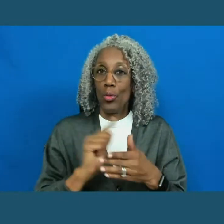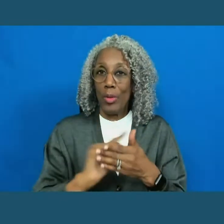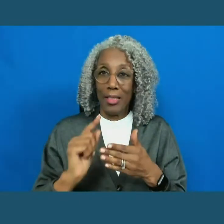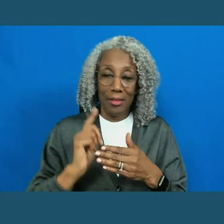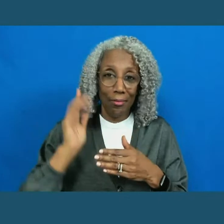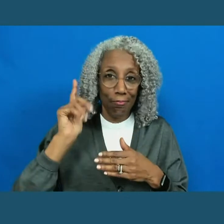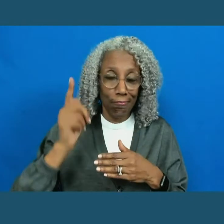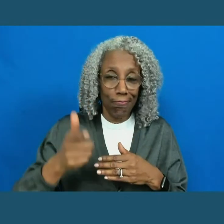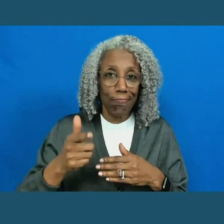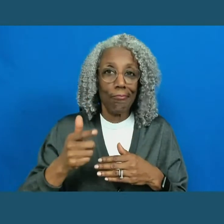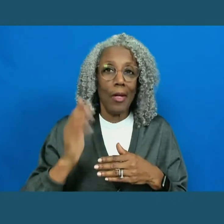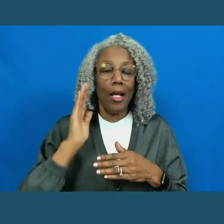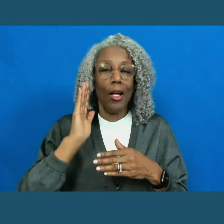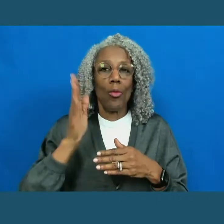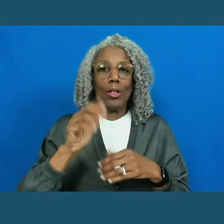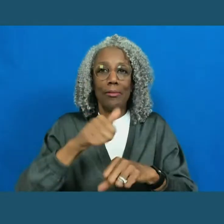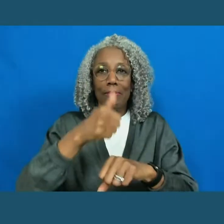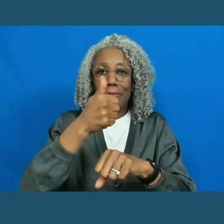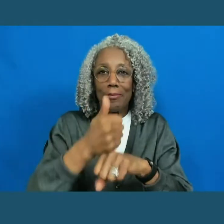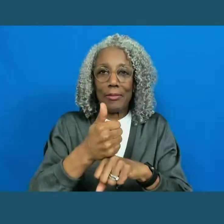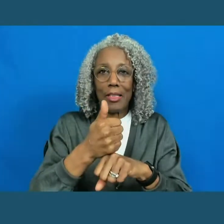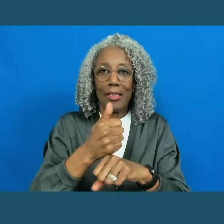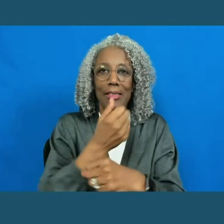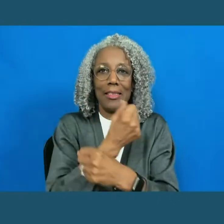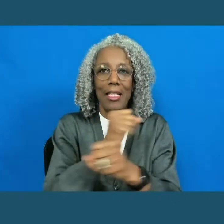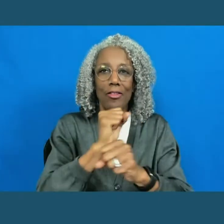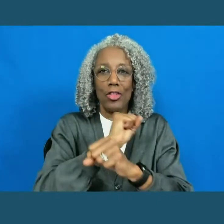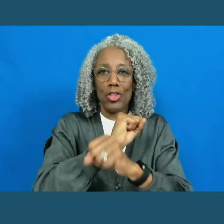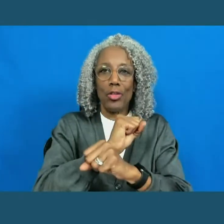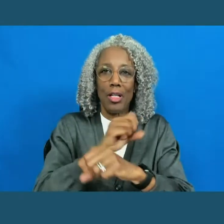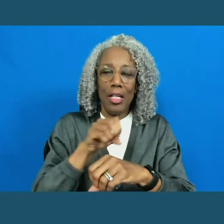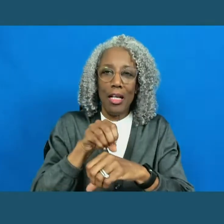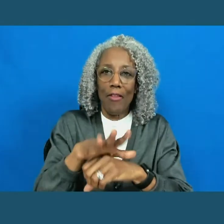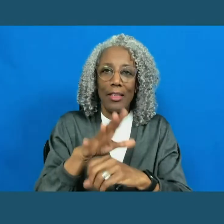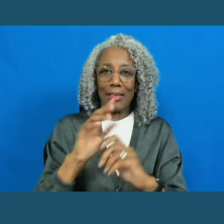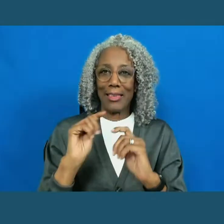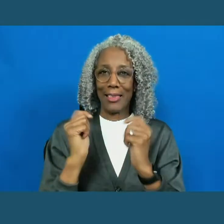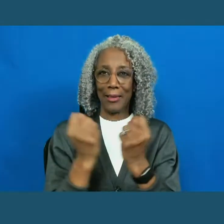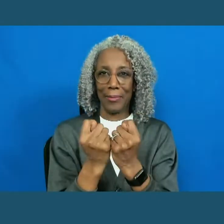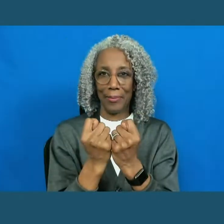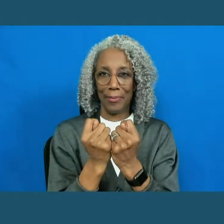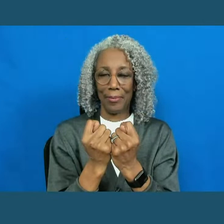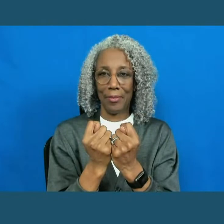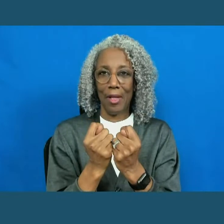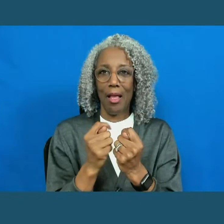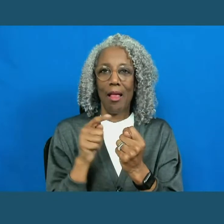happen in the coming weeks? One of the critical components is we